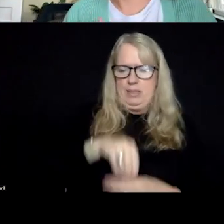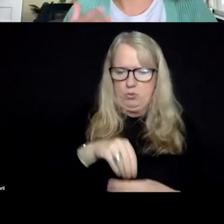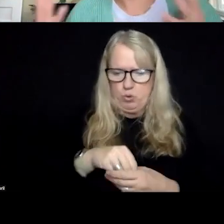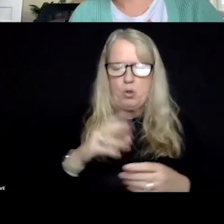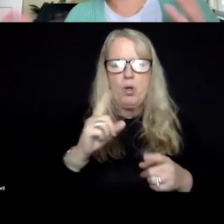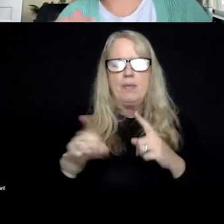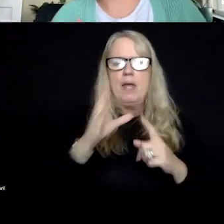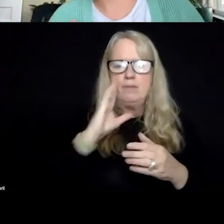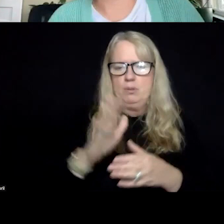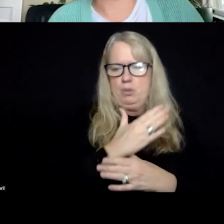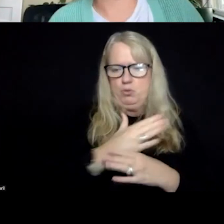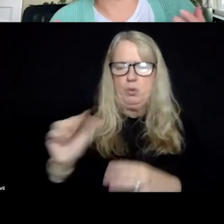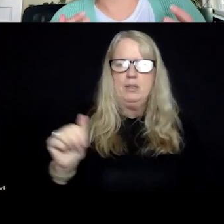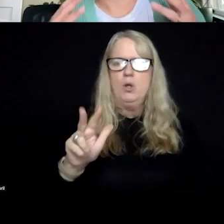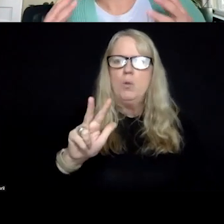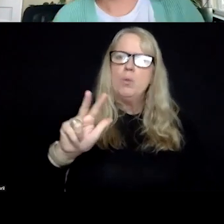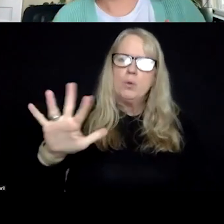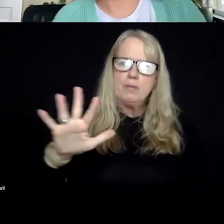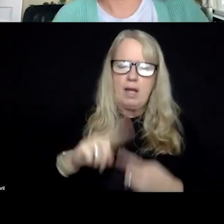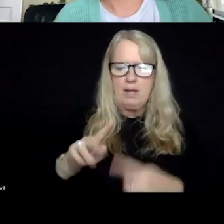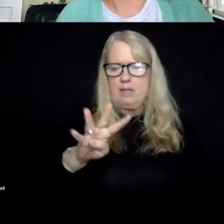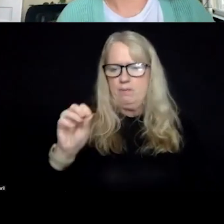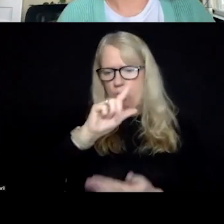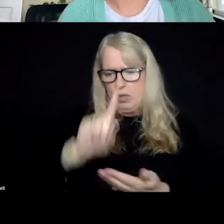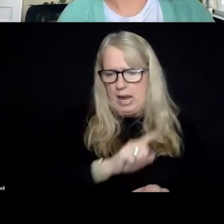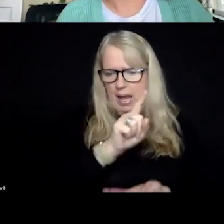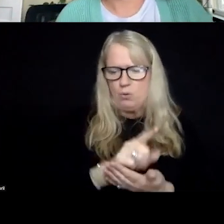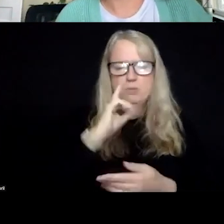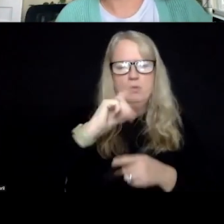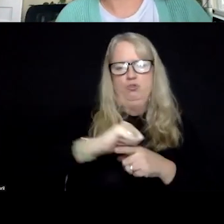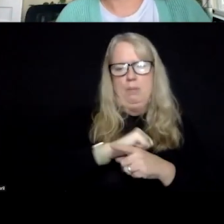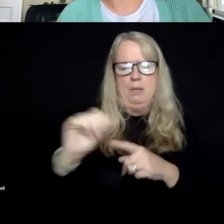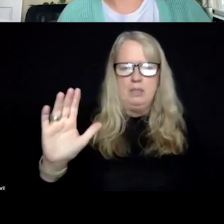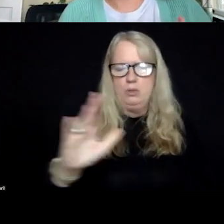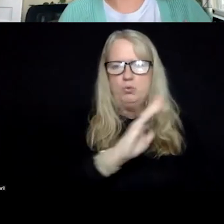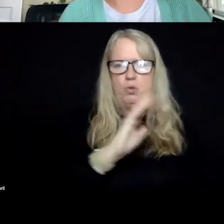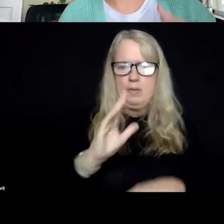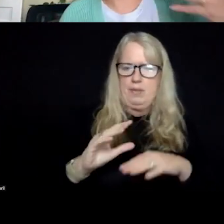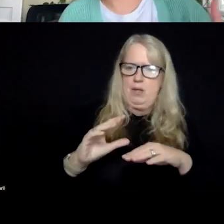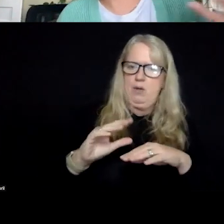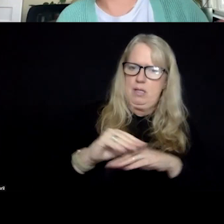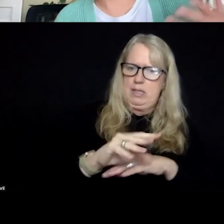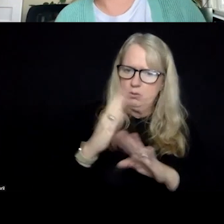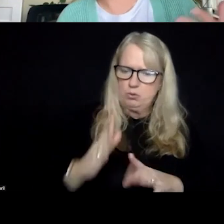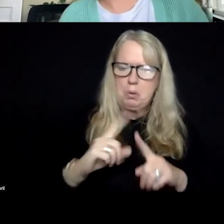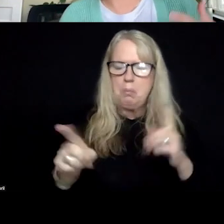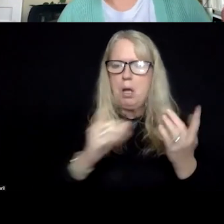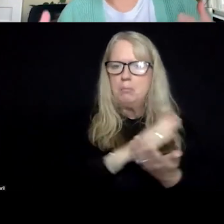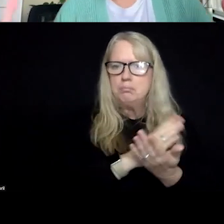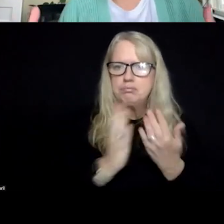HAVE BETWEEN 35 AND 40 HOURS FOR TRAINING, BUT THEY CANNOT KEEP